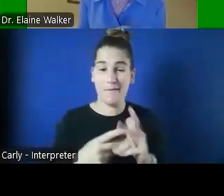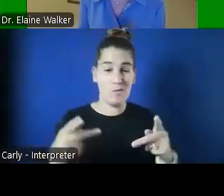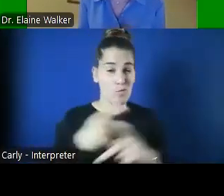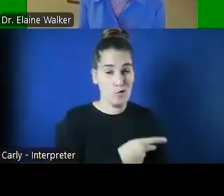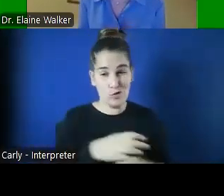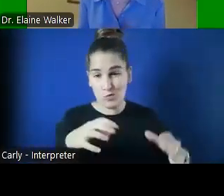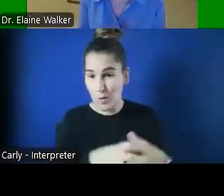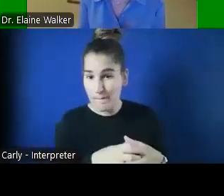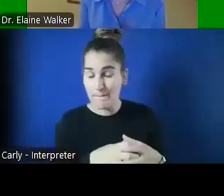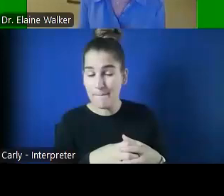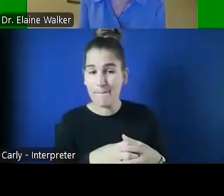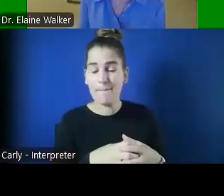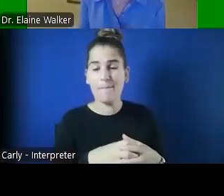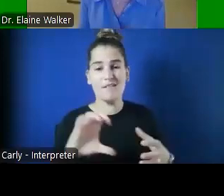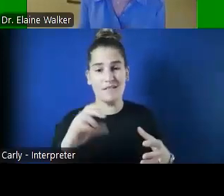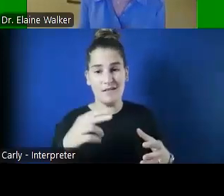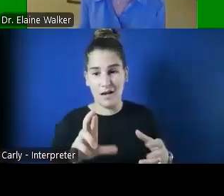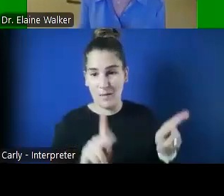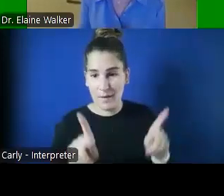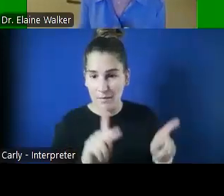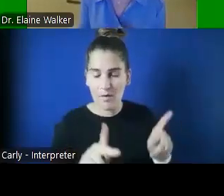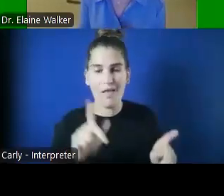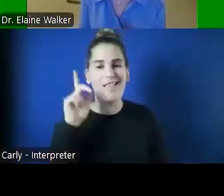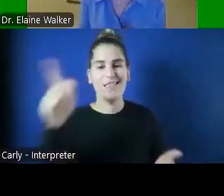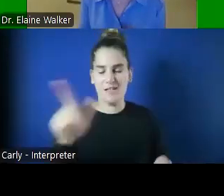were the clinical high-risk subjects who went on to develop psychosis at